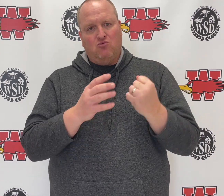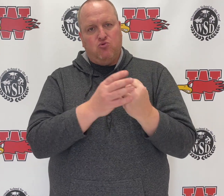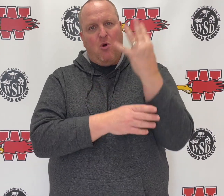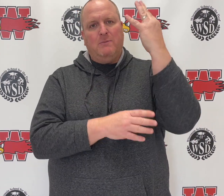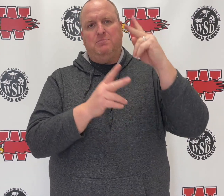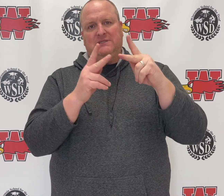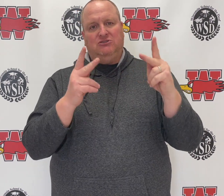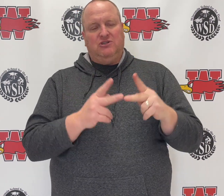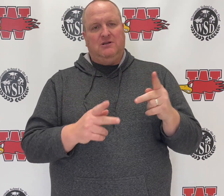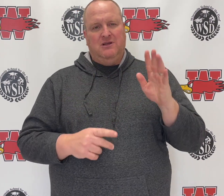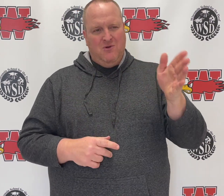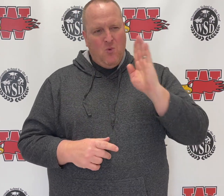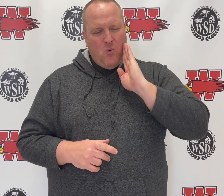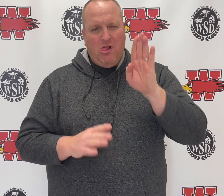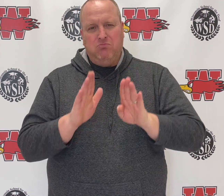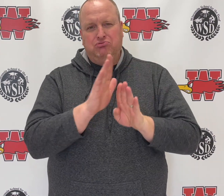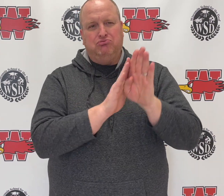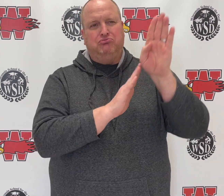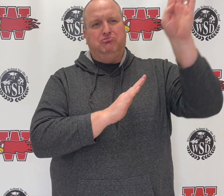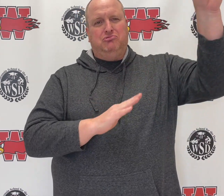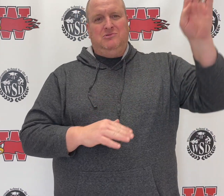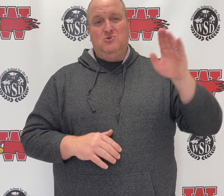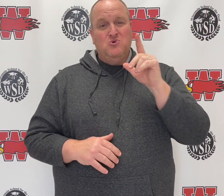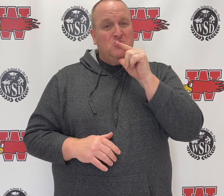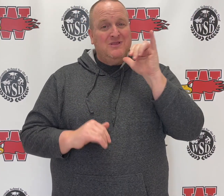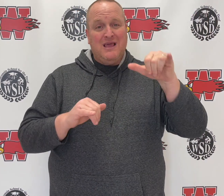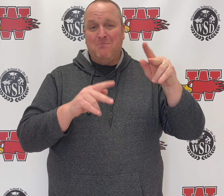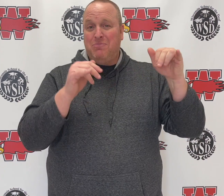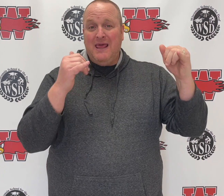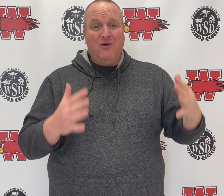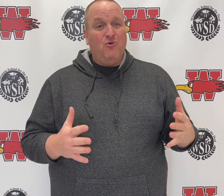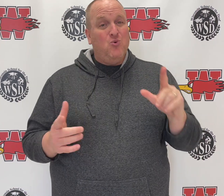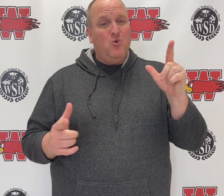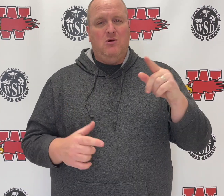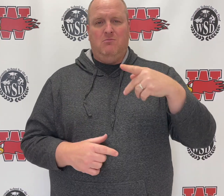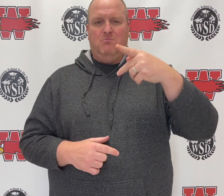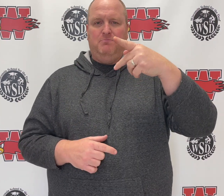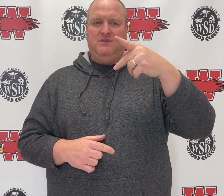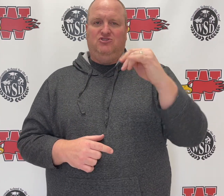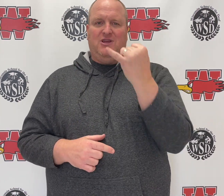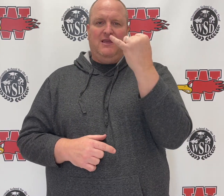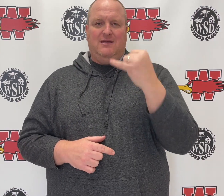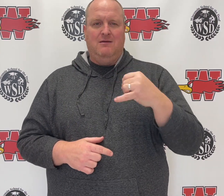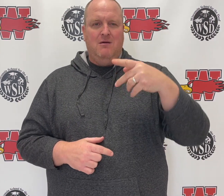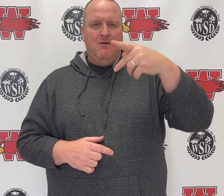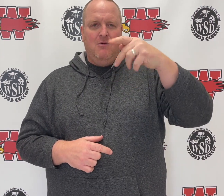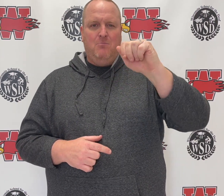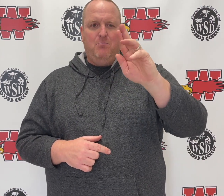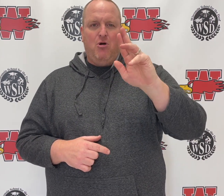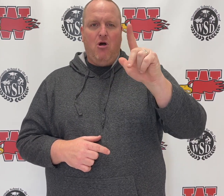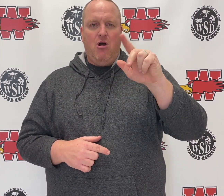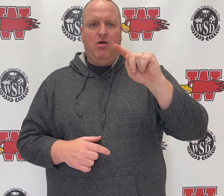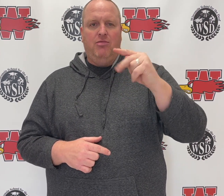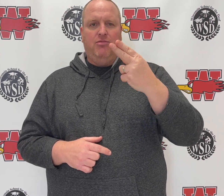But it's a position that they can grow in and they'll really take off. This player is PJ, Paul Thorpe.